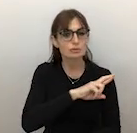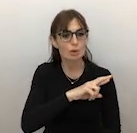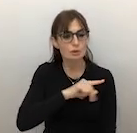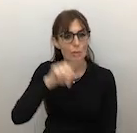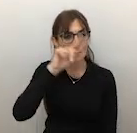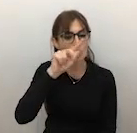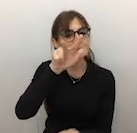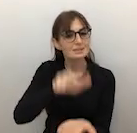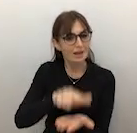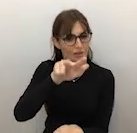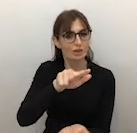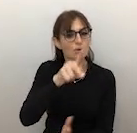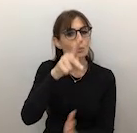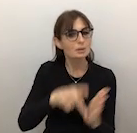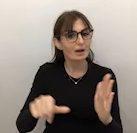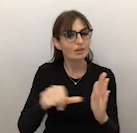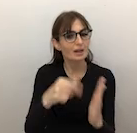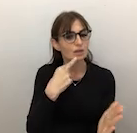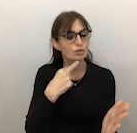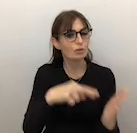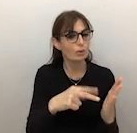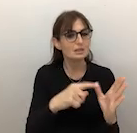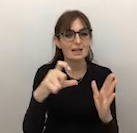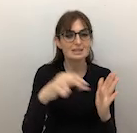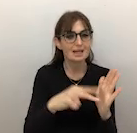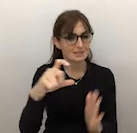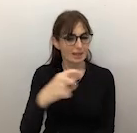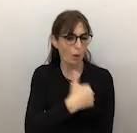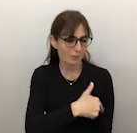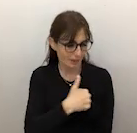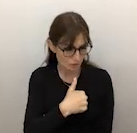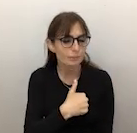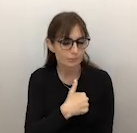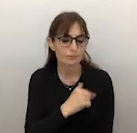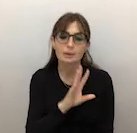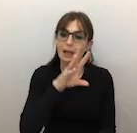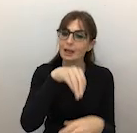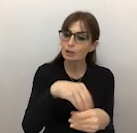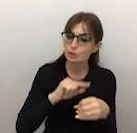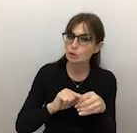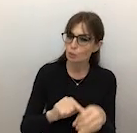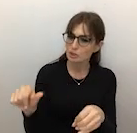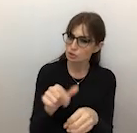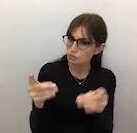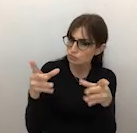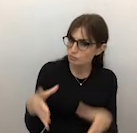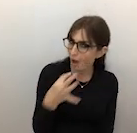declaration, which is part of the financial reporting to the ACNC, including the question the directors should ask